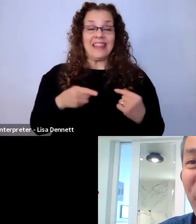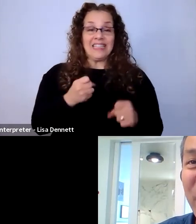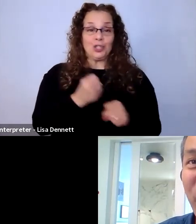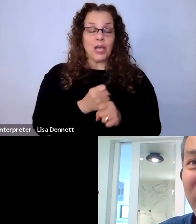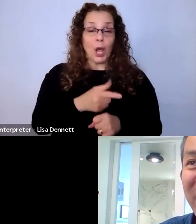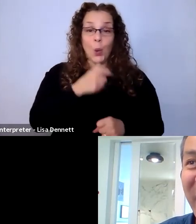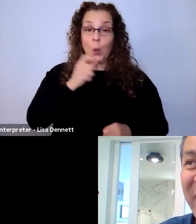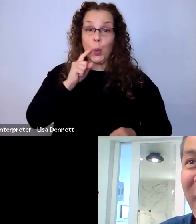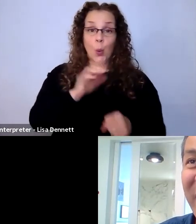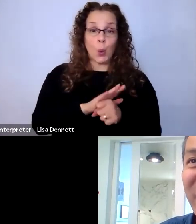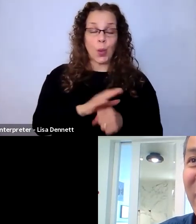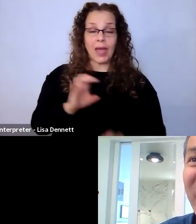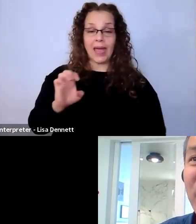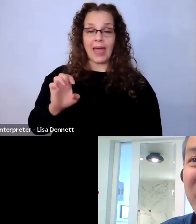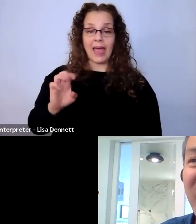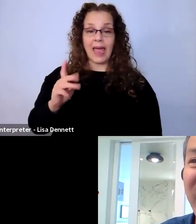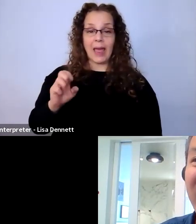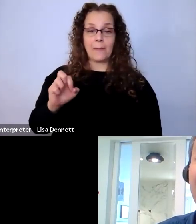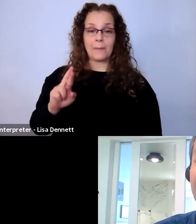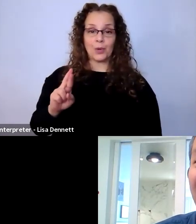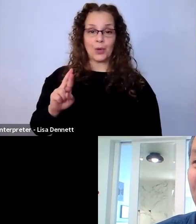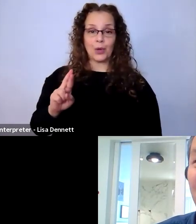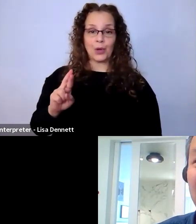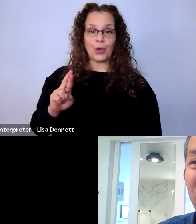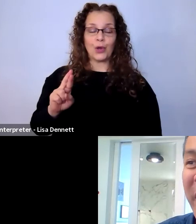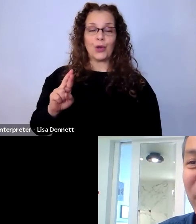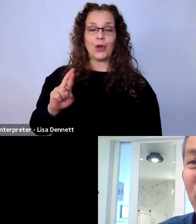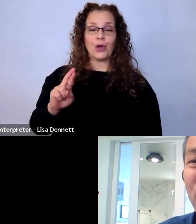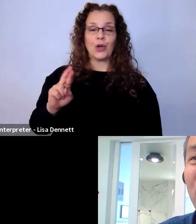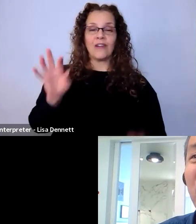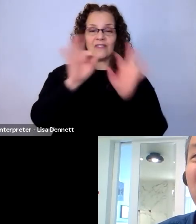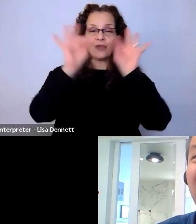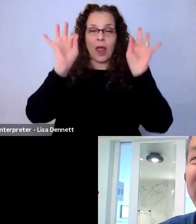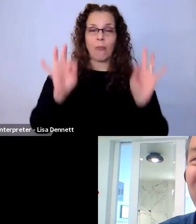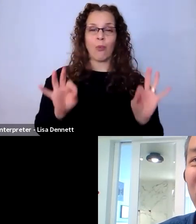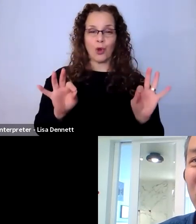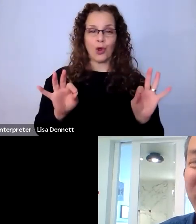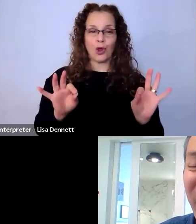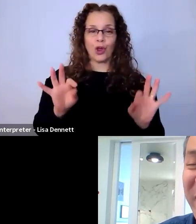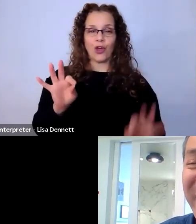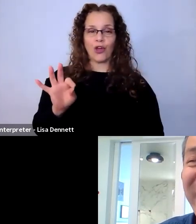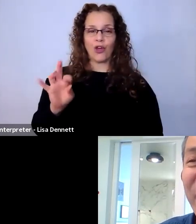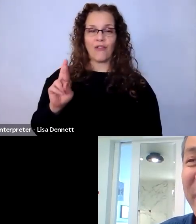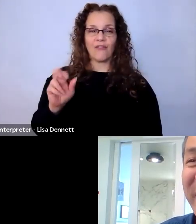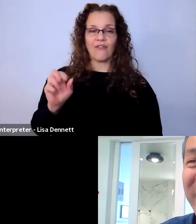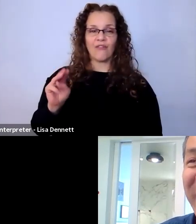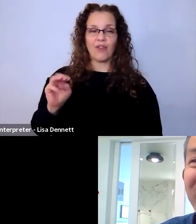framework has has has taken the baton so we have those two announcements, with which I think are really exciting.